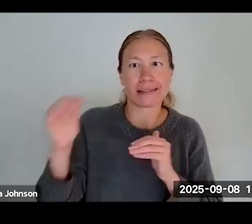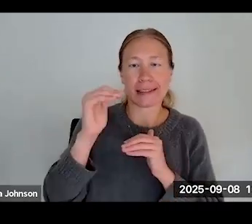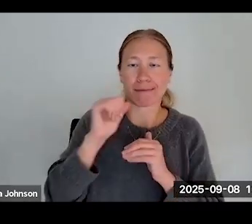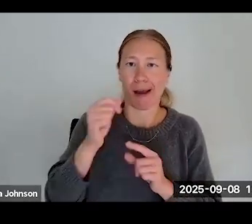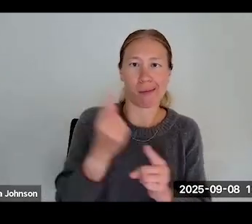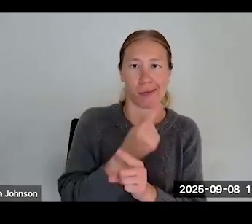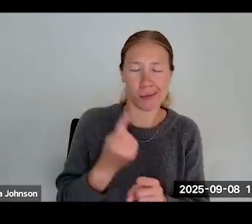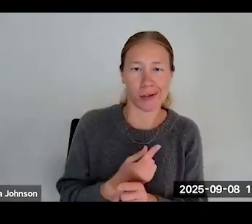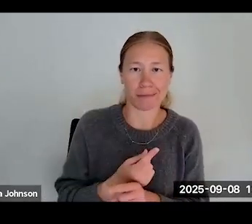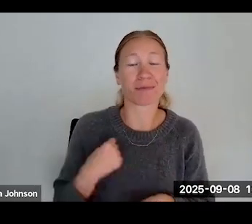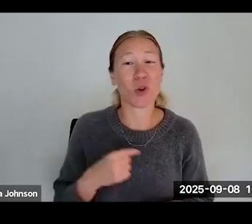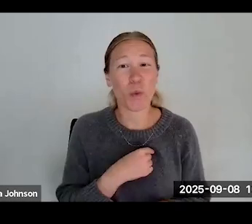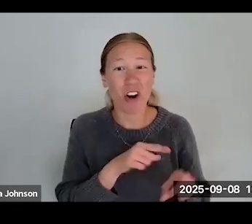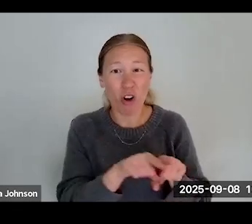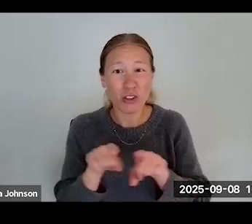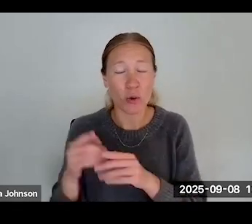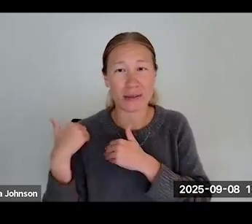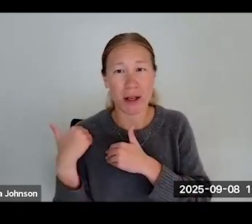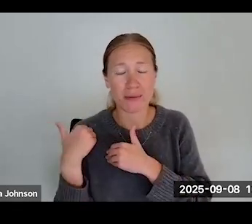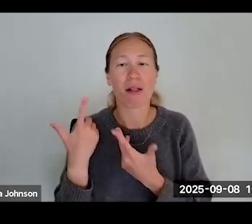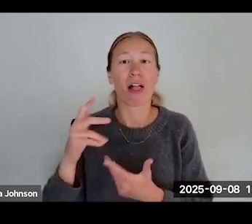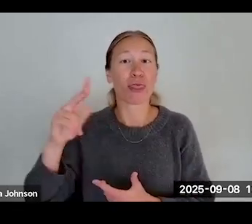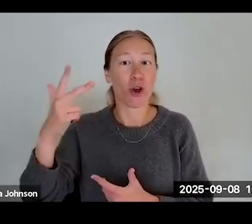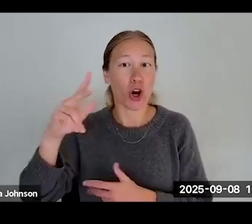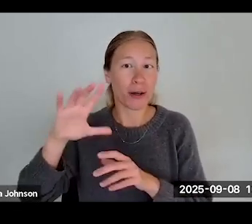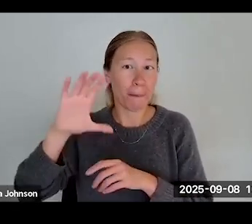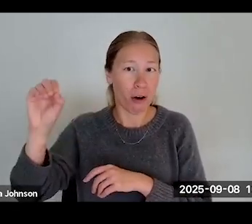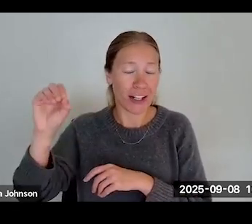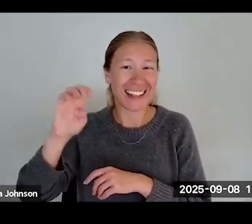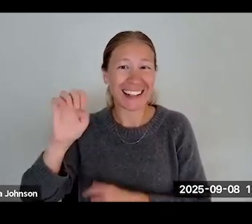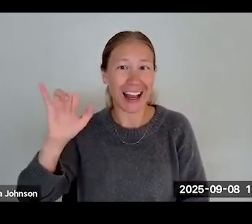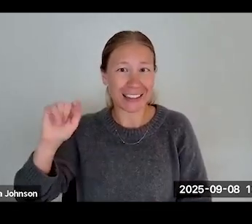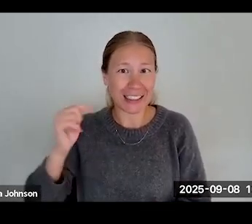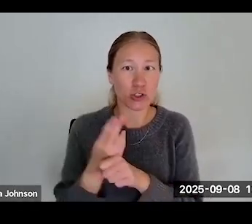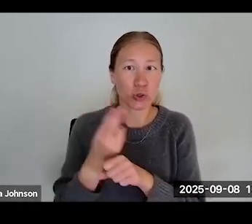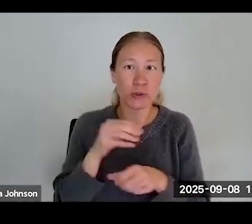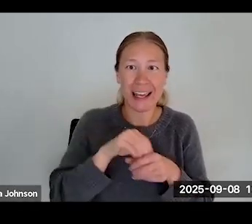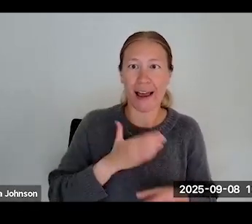We are also responsible for ensuring that third party EIT used on our websites, in our courses,